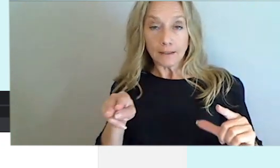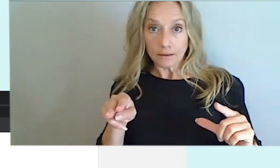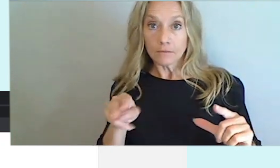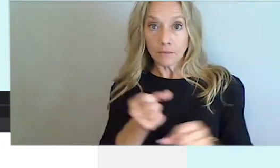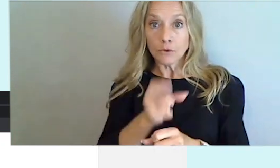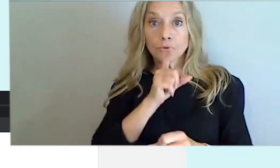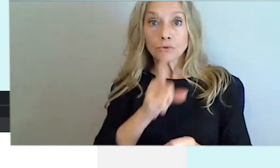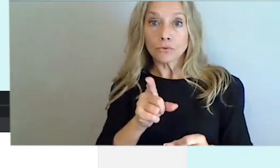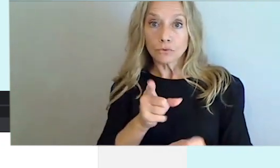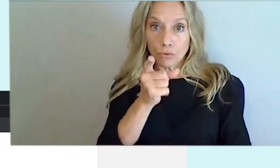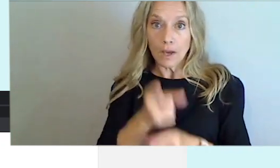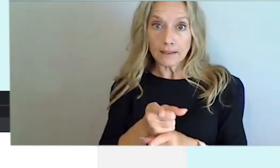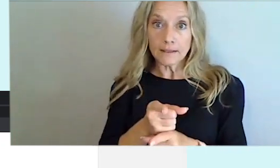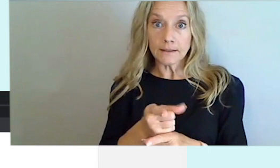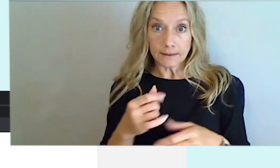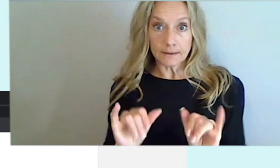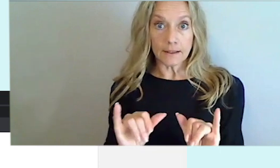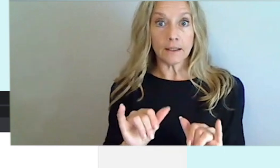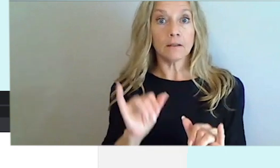Once everything is correct, click next.